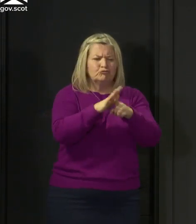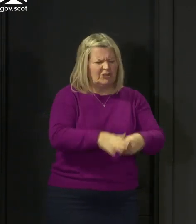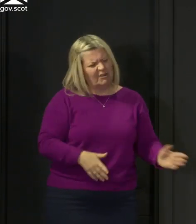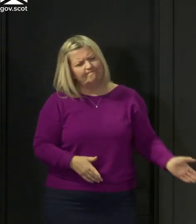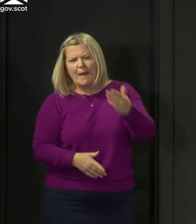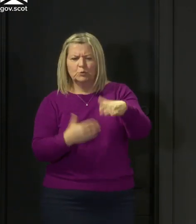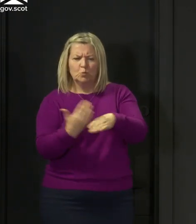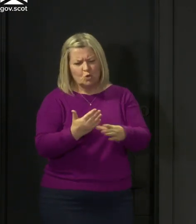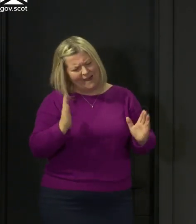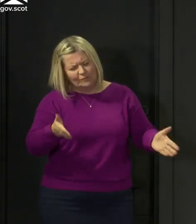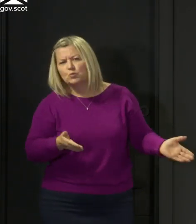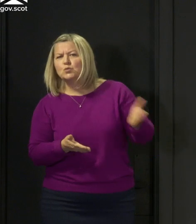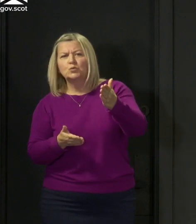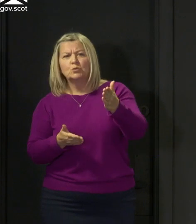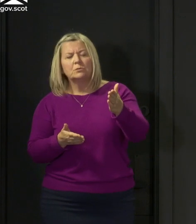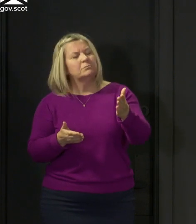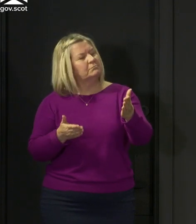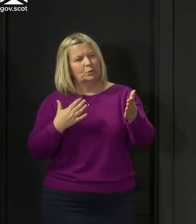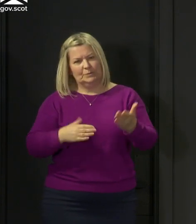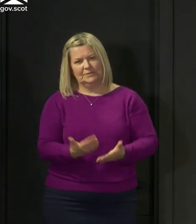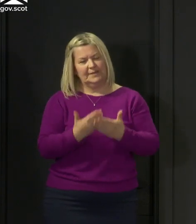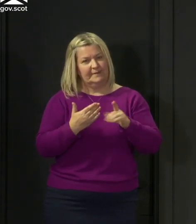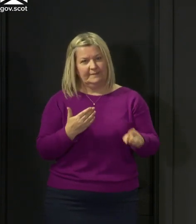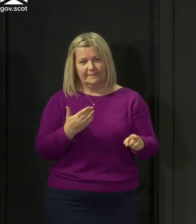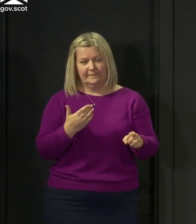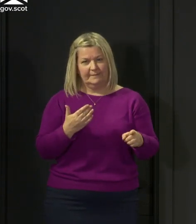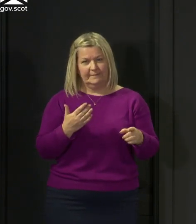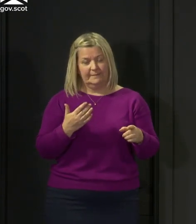is clarity about the safety of doing so. So the Scottish Government's position has not